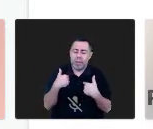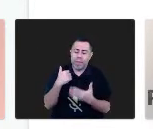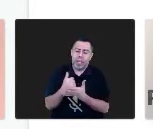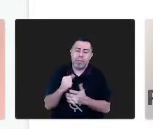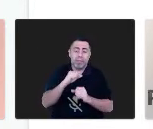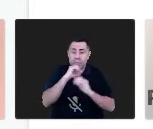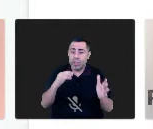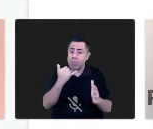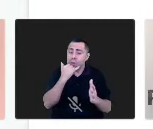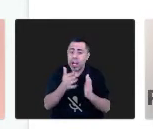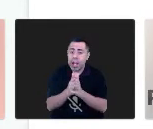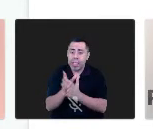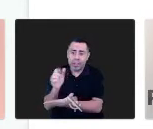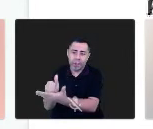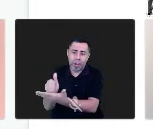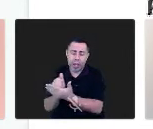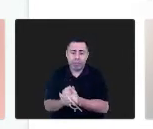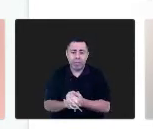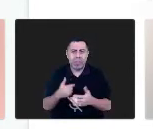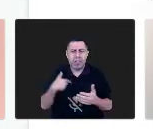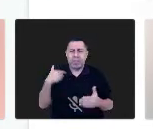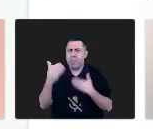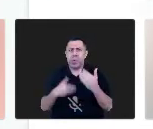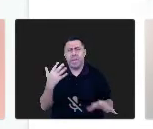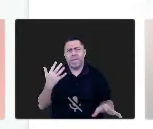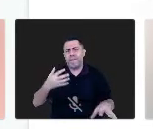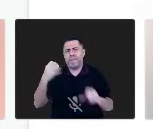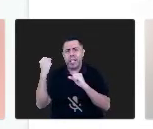all right um breathing through this stuff pretty fast i hope i'm going this pace is okay